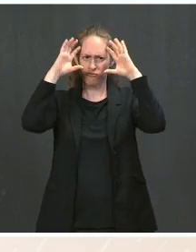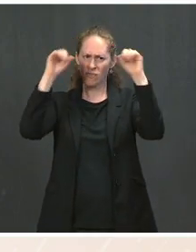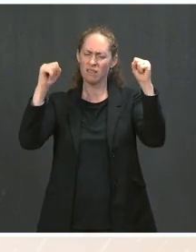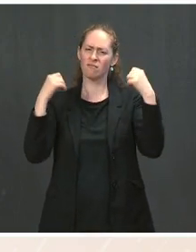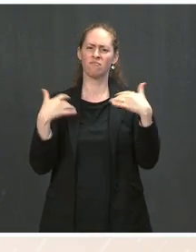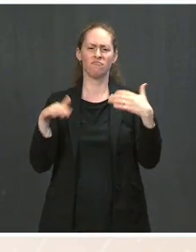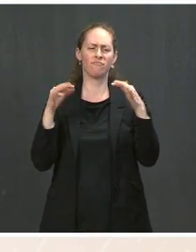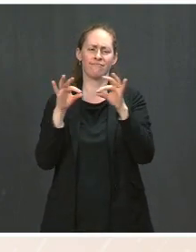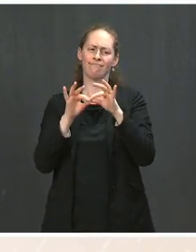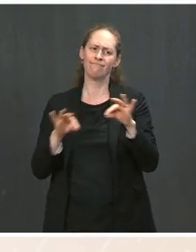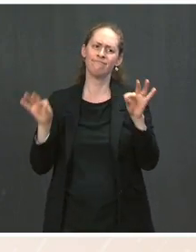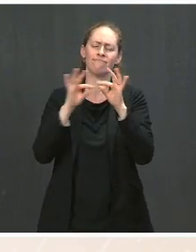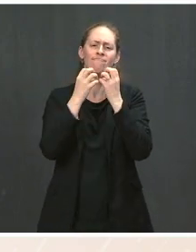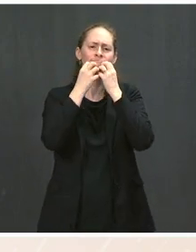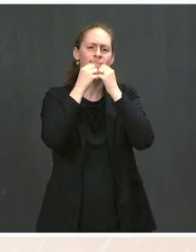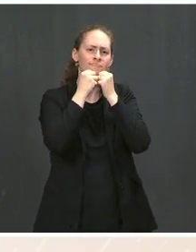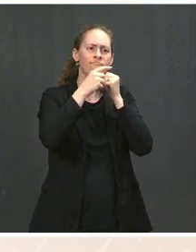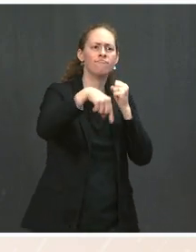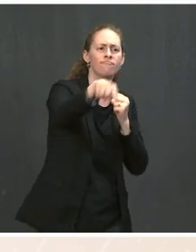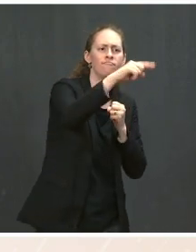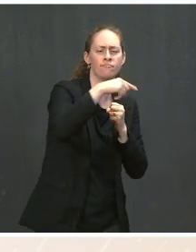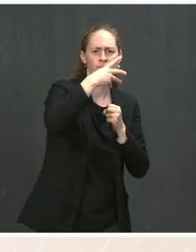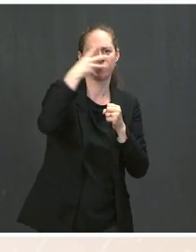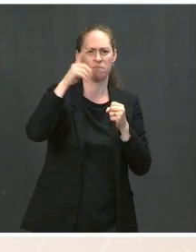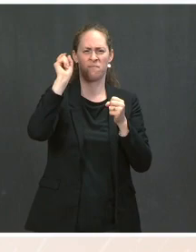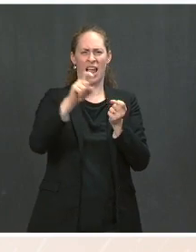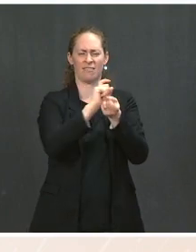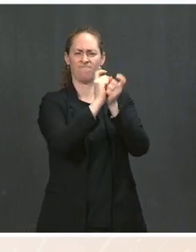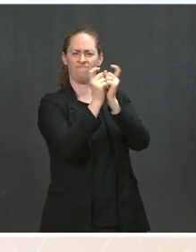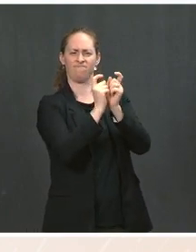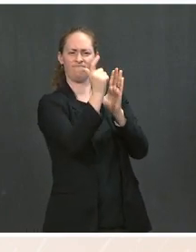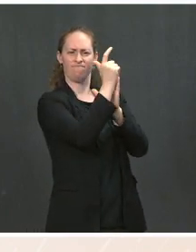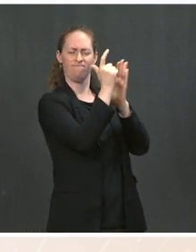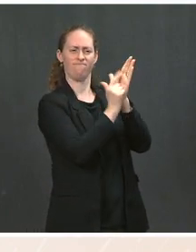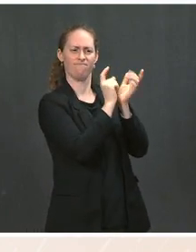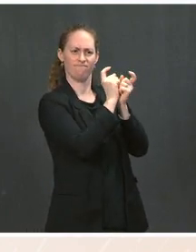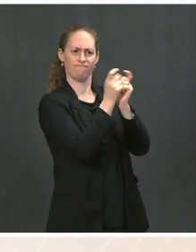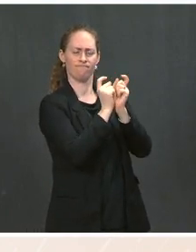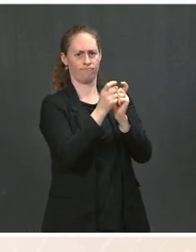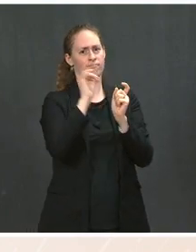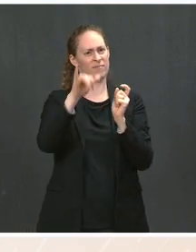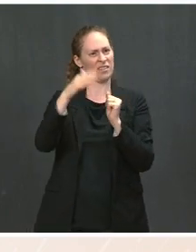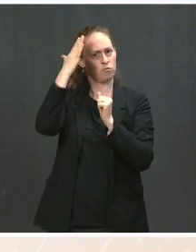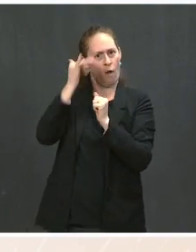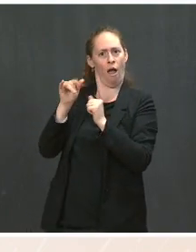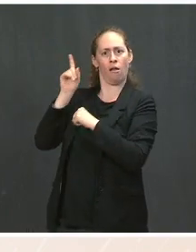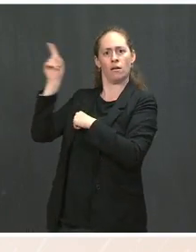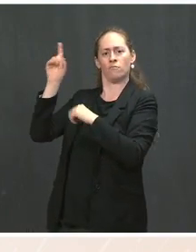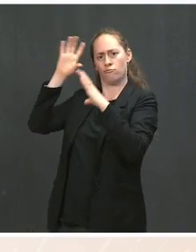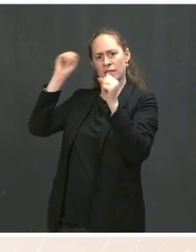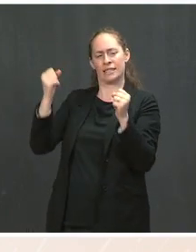That is why he wants to improve the -- the processing of those seeking asylum at the border.